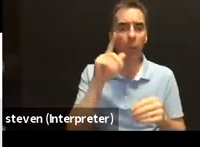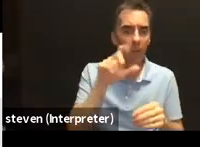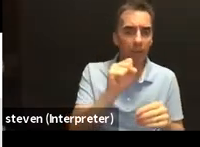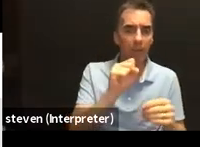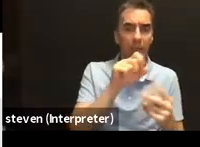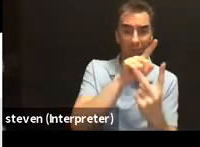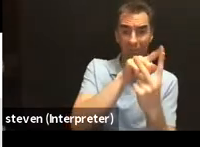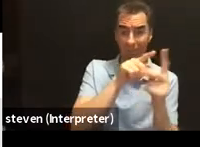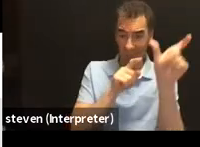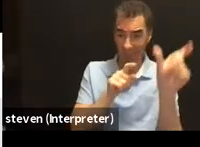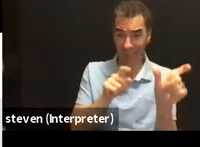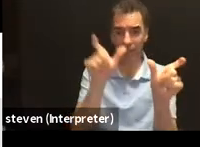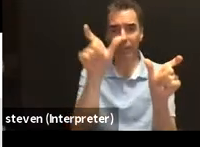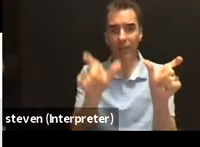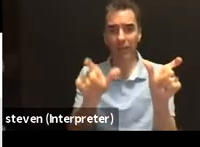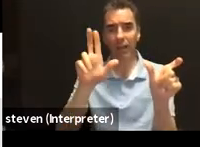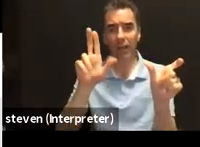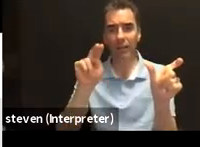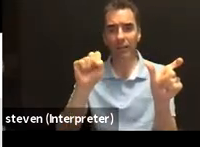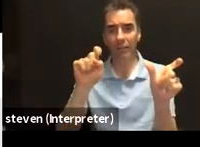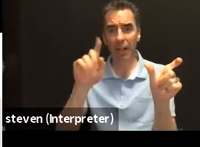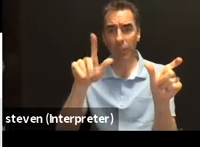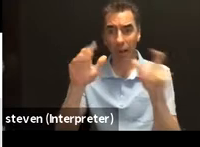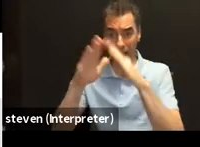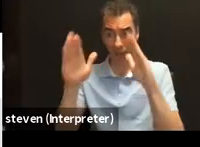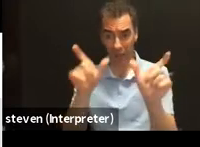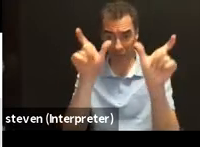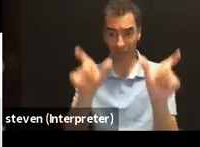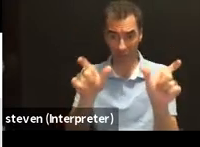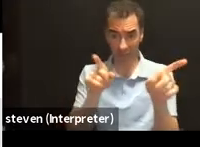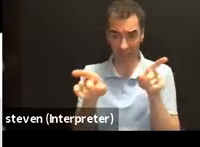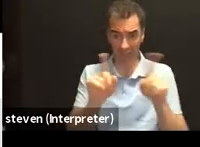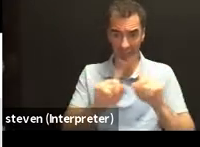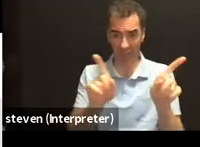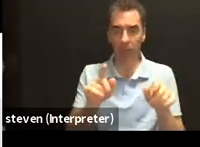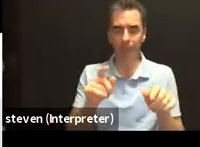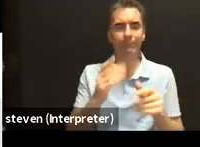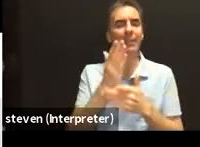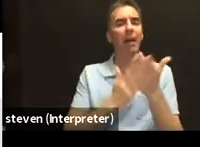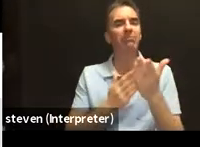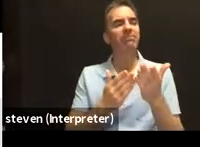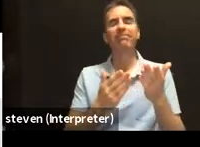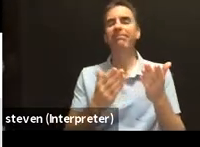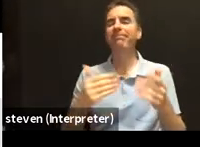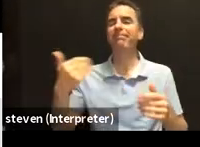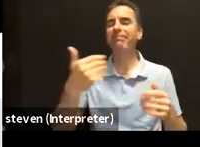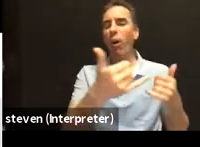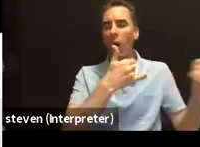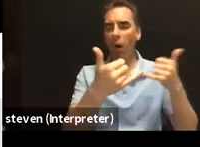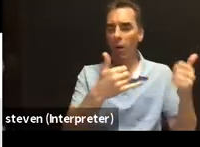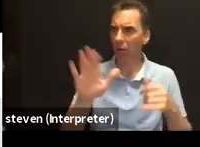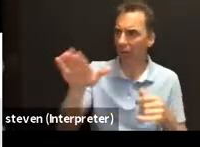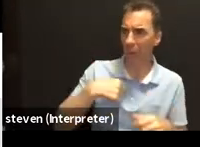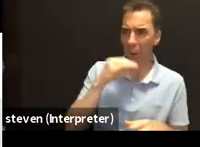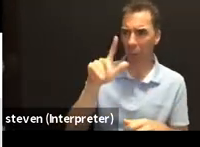maria.rodriguez: Clarification because I often get calls myself for people that are saying, hey, I'm experiencing homelessness and when I actually asked more end of questions.